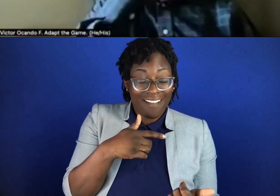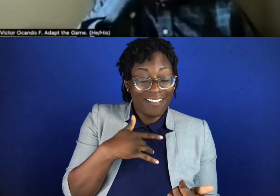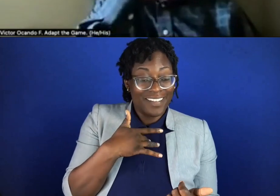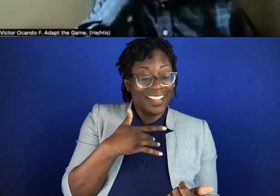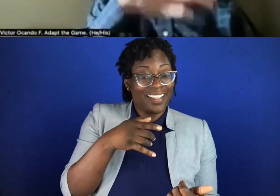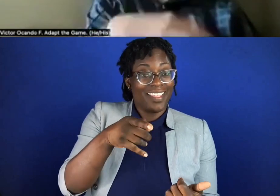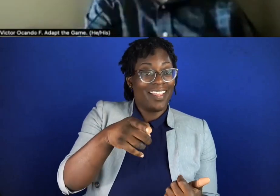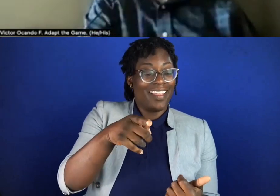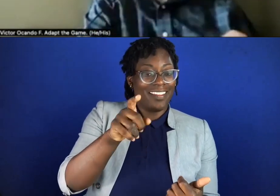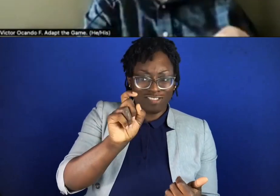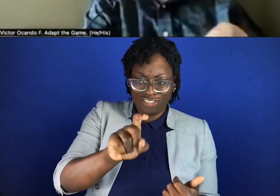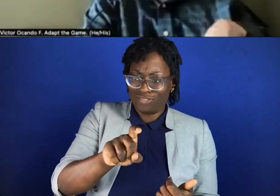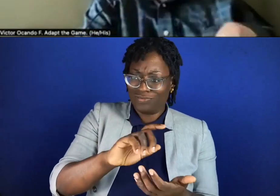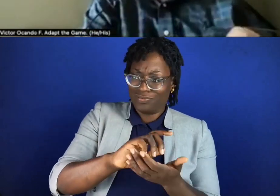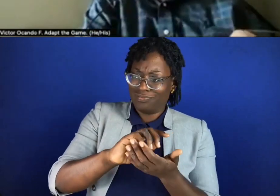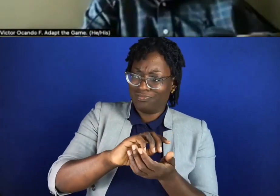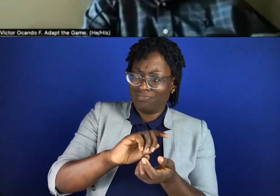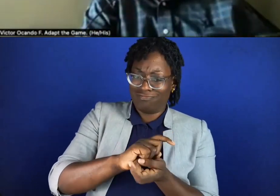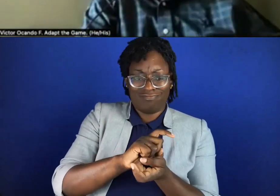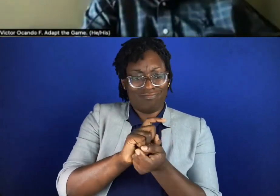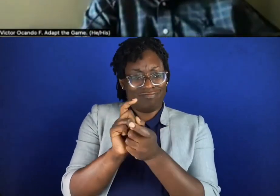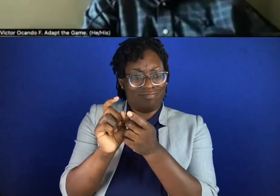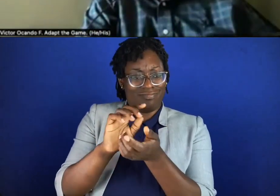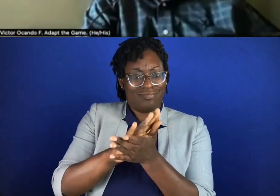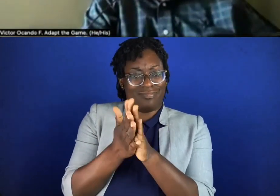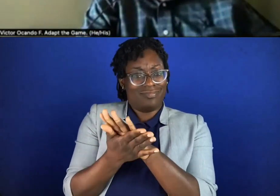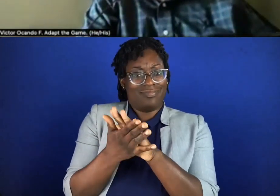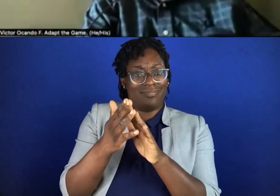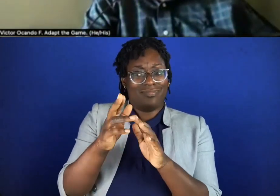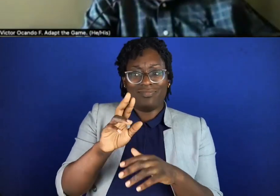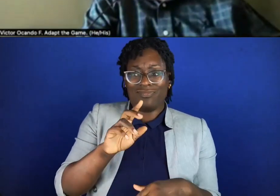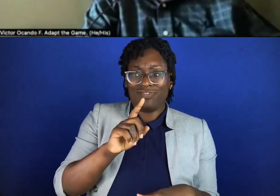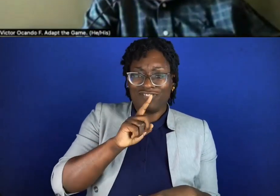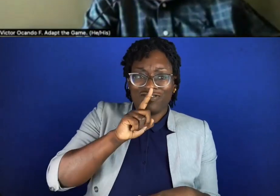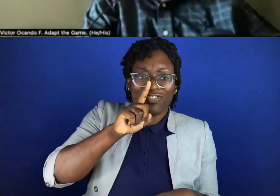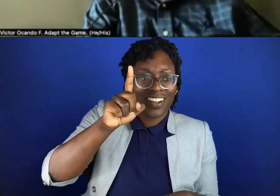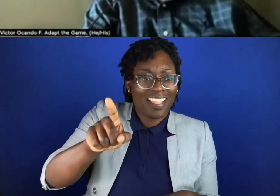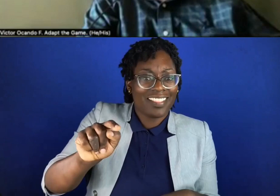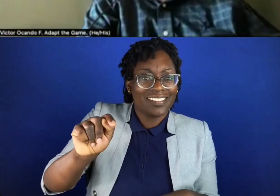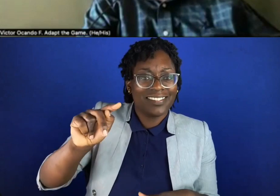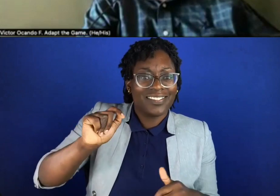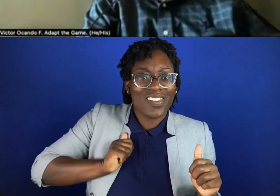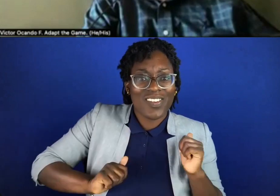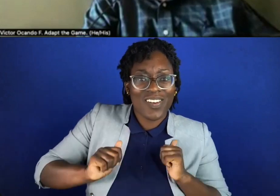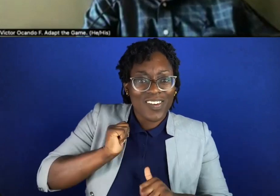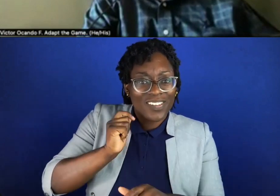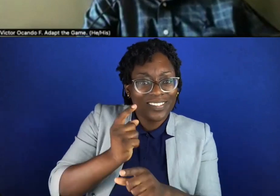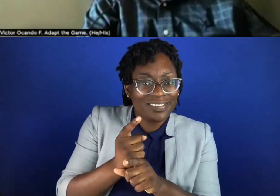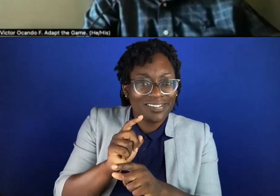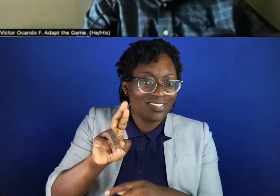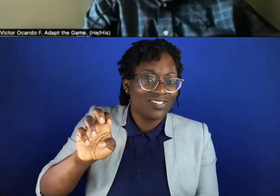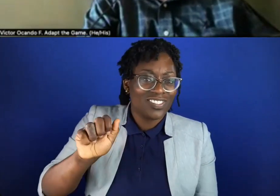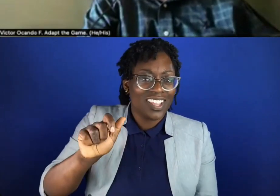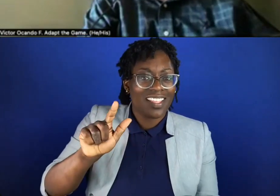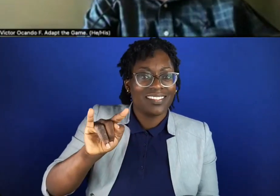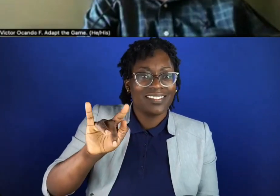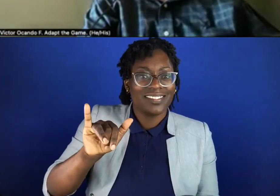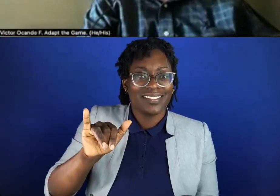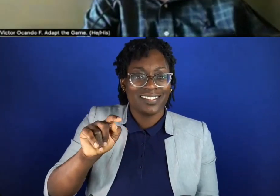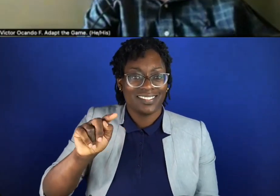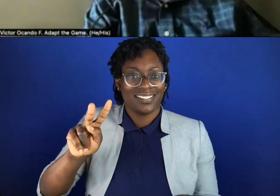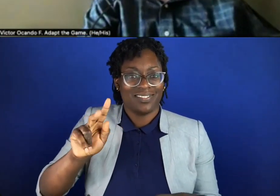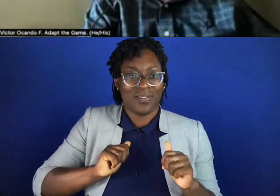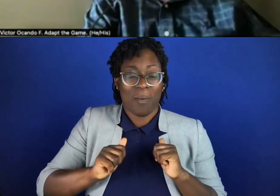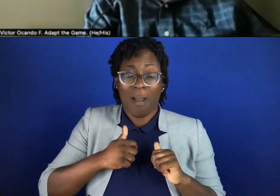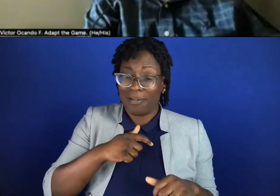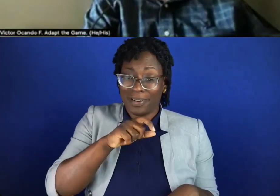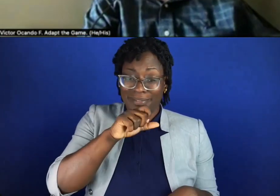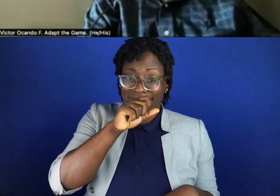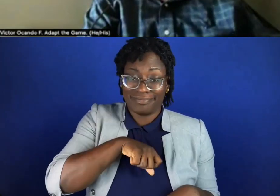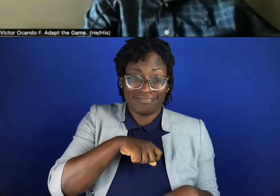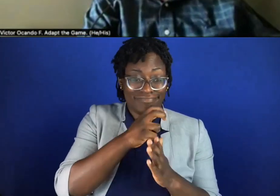should at least be a reality show. That should be on tv. I would love to watch that on Netflix.